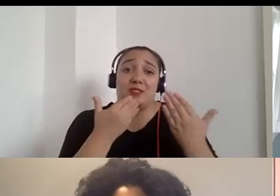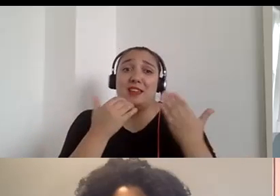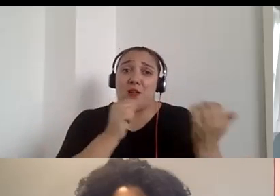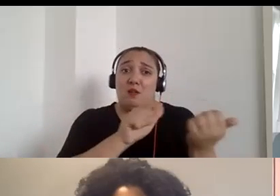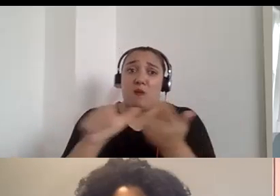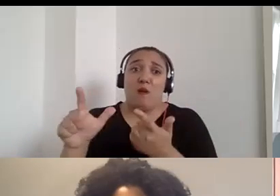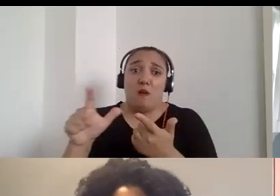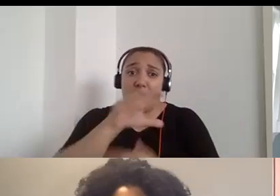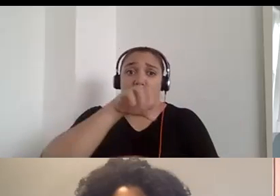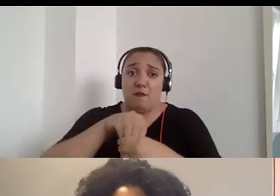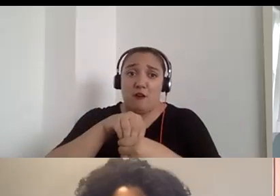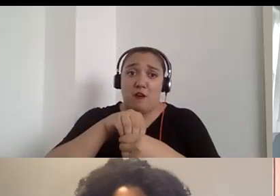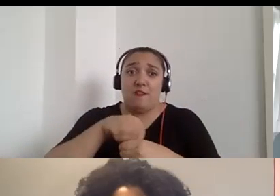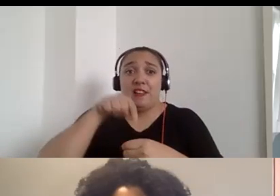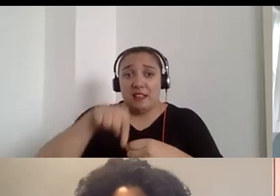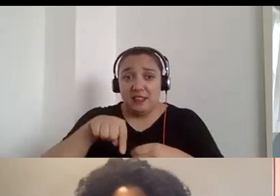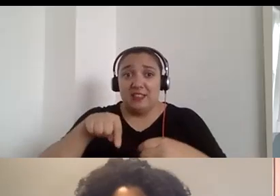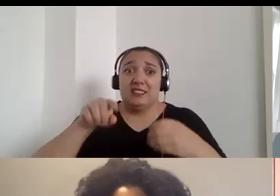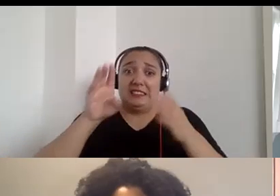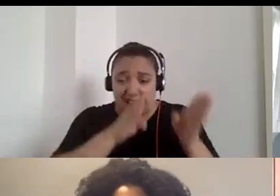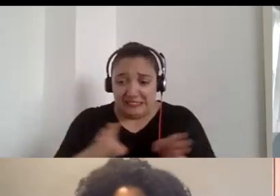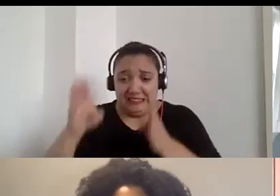in the trenches of organizing this, this week especially.